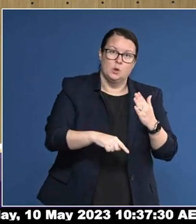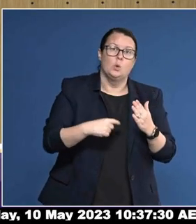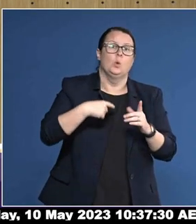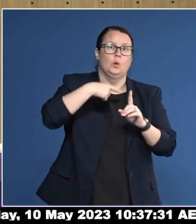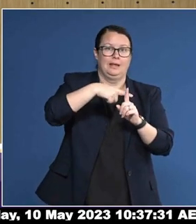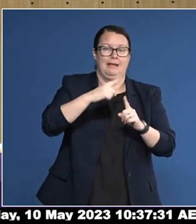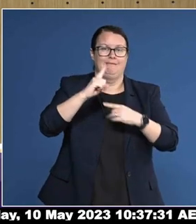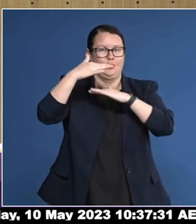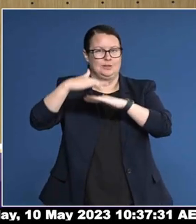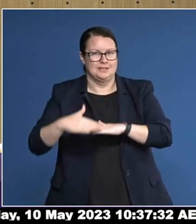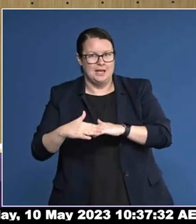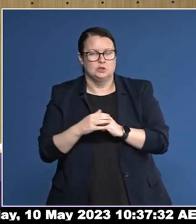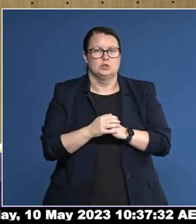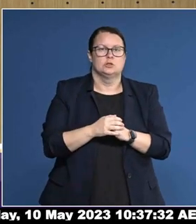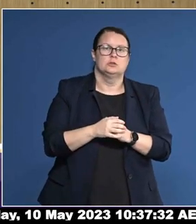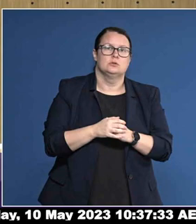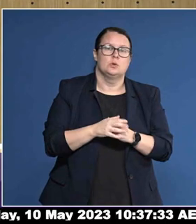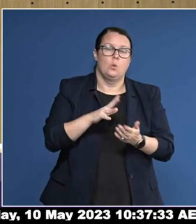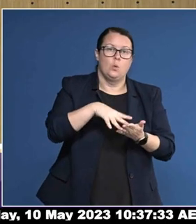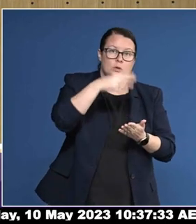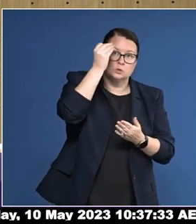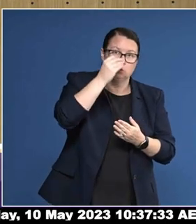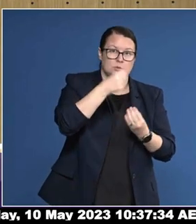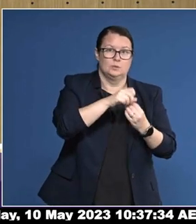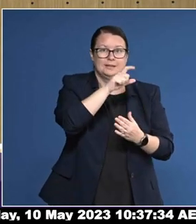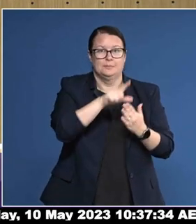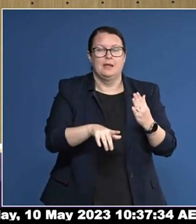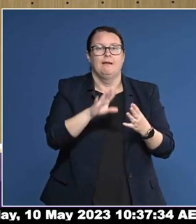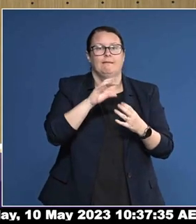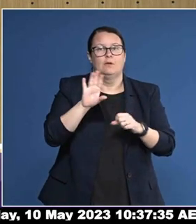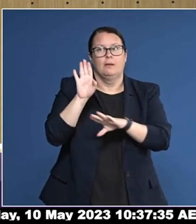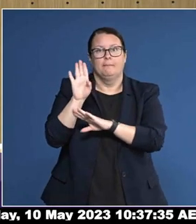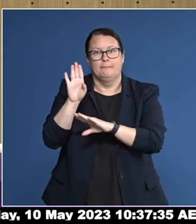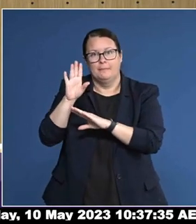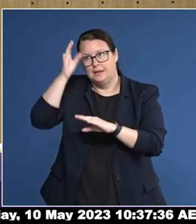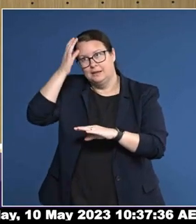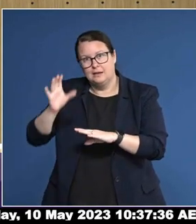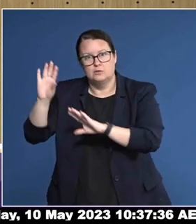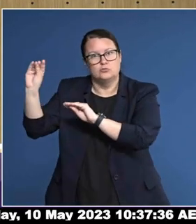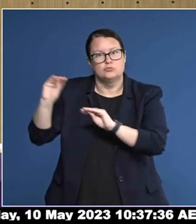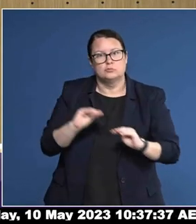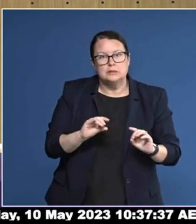disability who might be from culturally and linguistically diverse backgrounds, or perhaps who are in care.